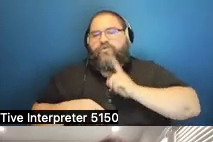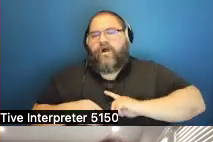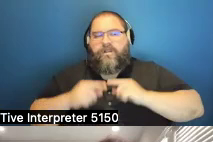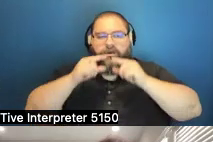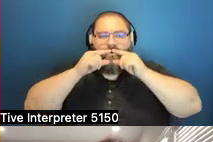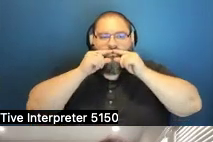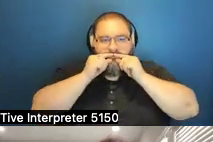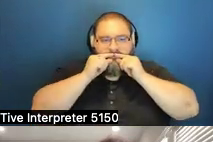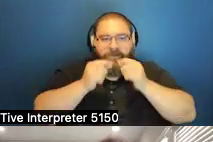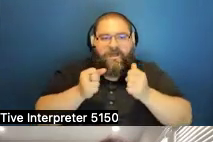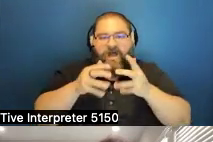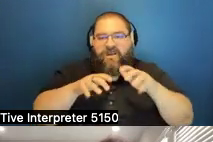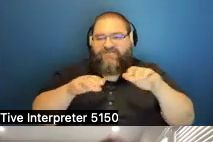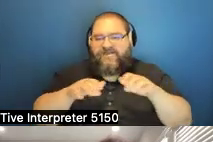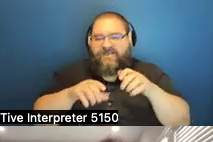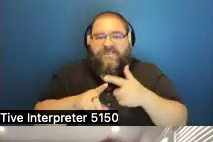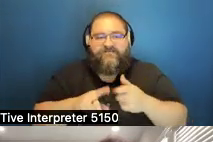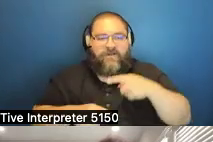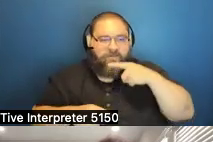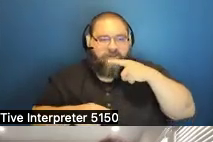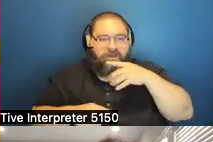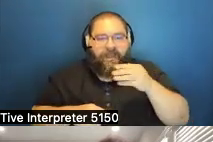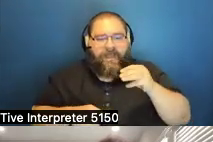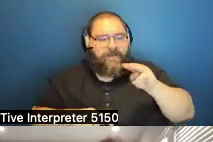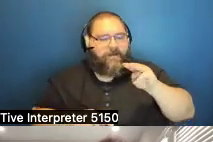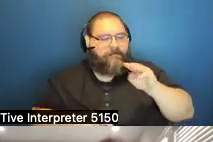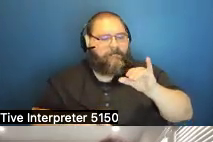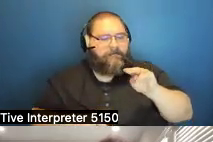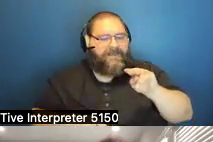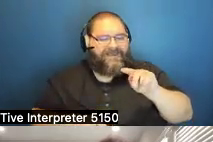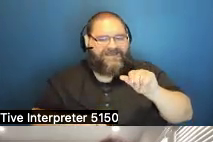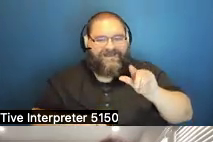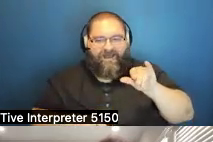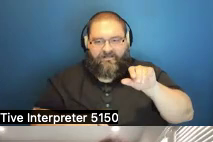from the lower lip and mentalis area. 19:46:16 The teeth are not together.